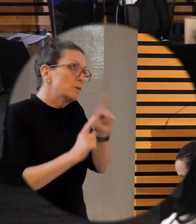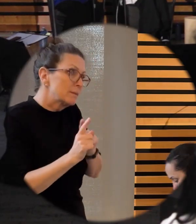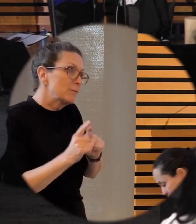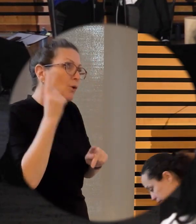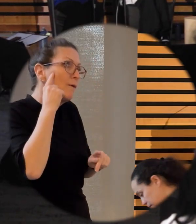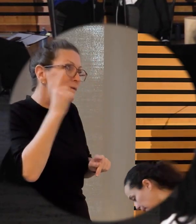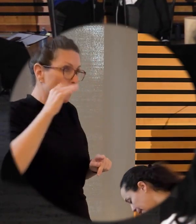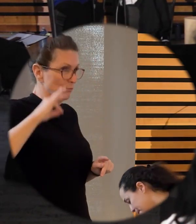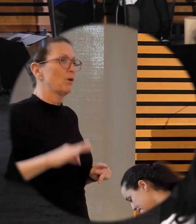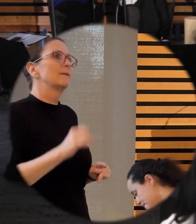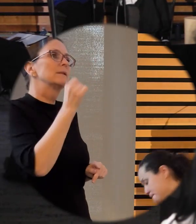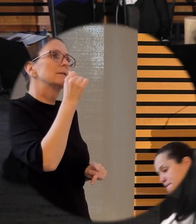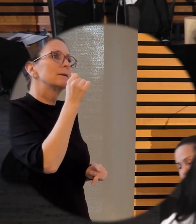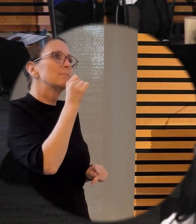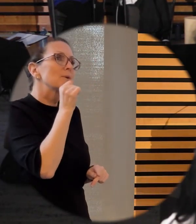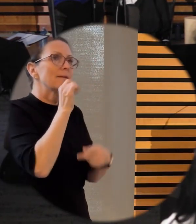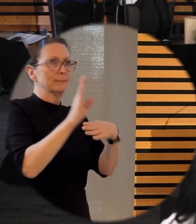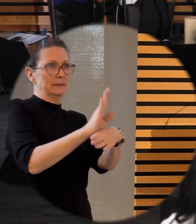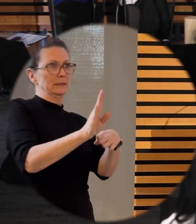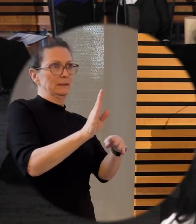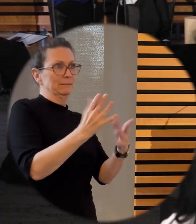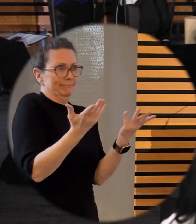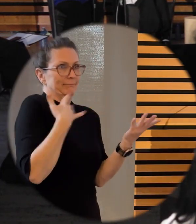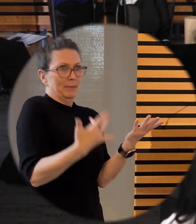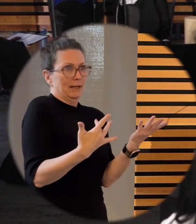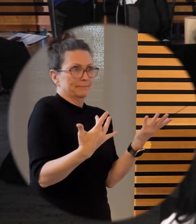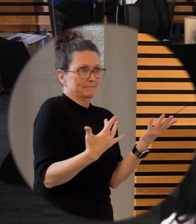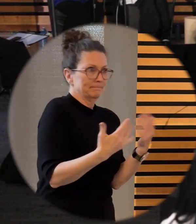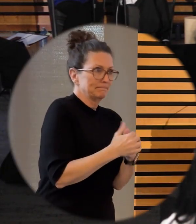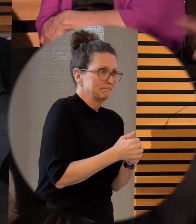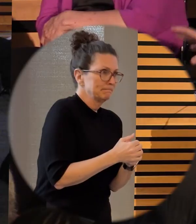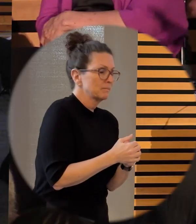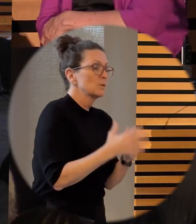private sector in small, medium, and proincially regulated businesses. Based on all that you've